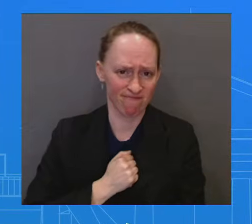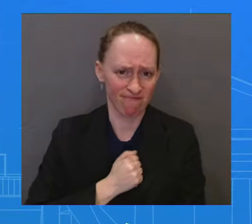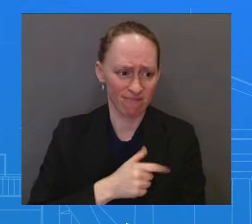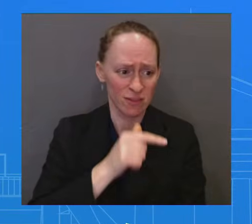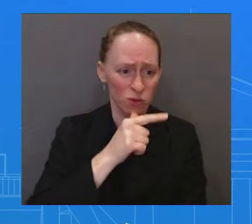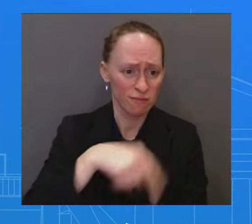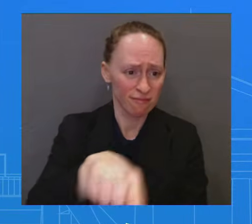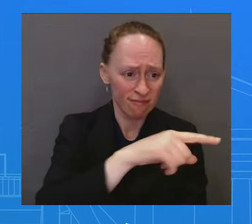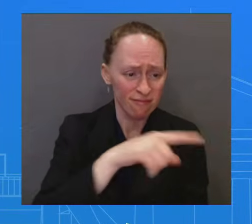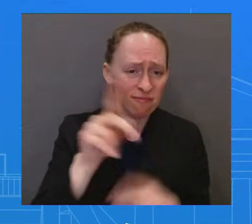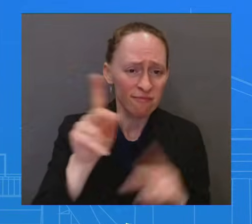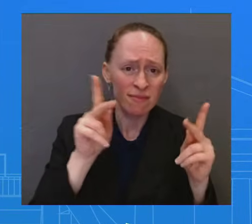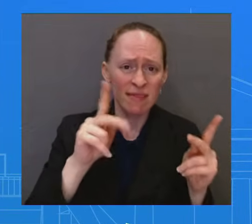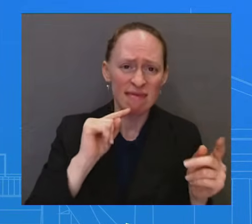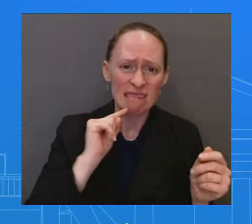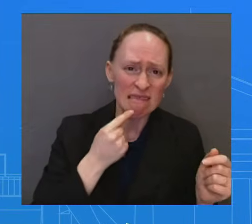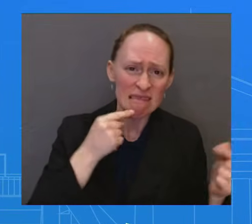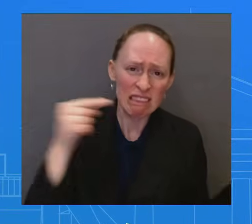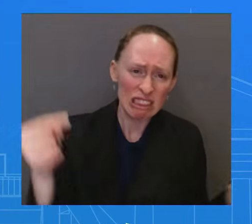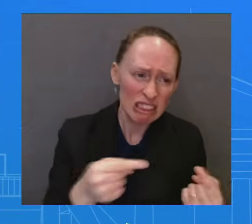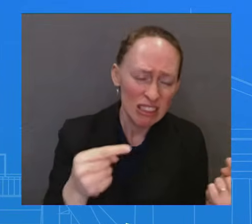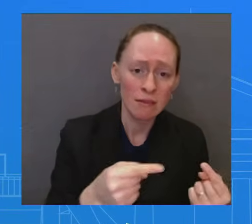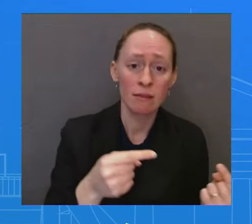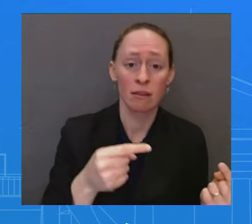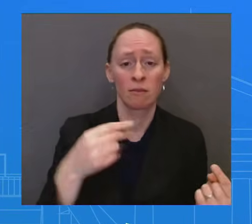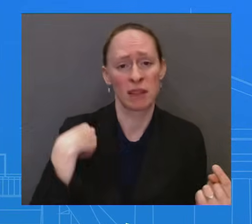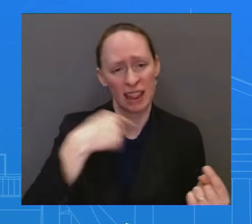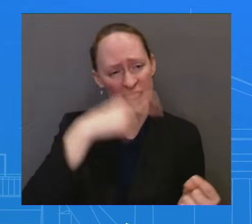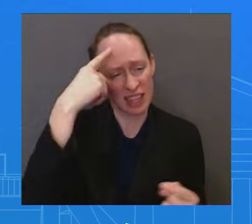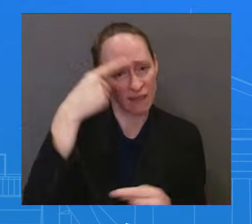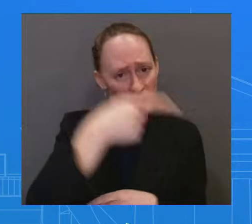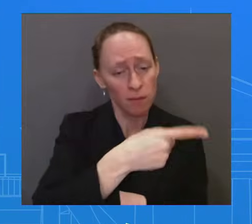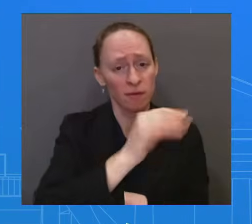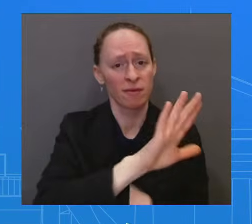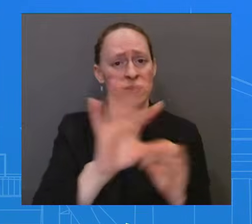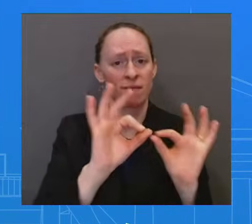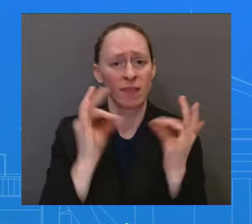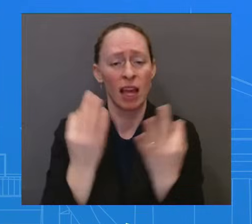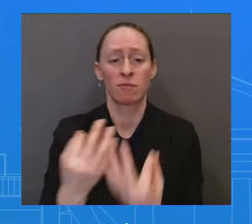and also wish the survivors of this tragic event a speedy recovery.